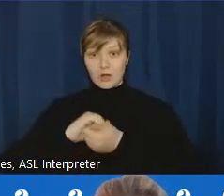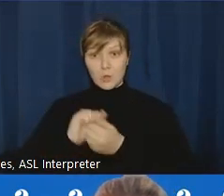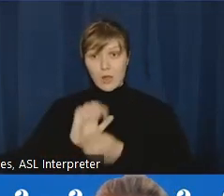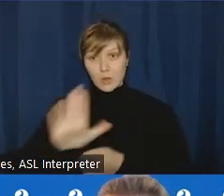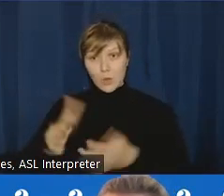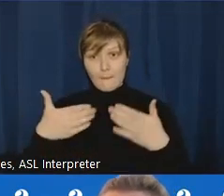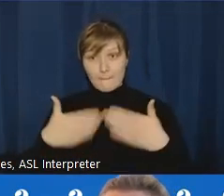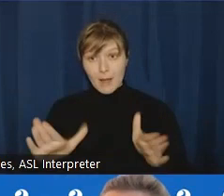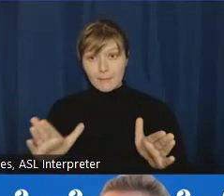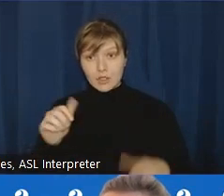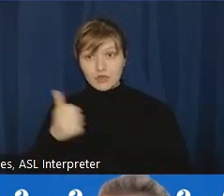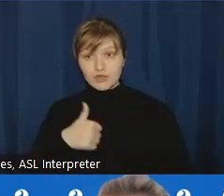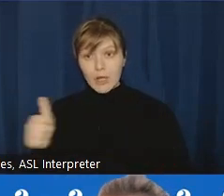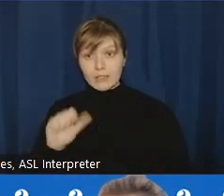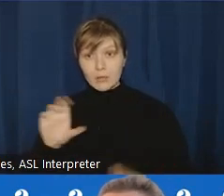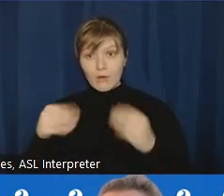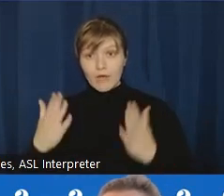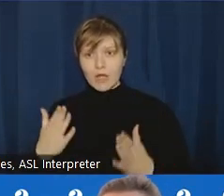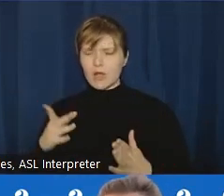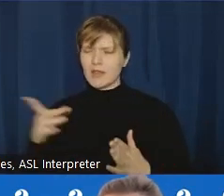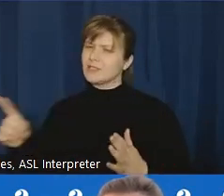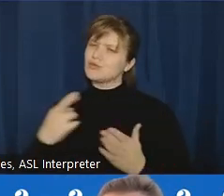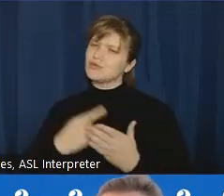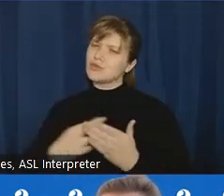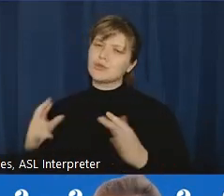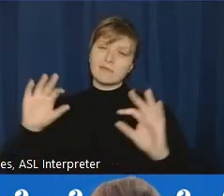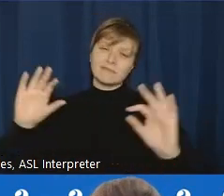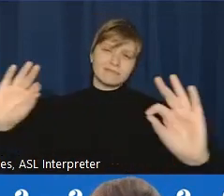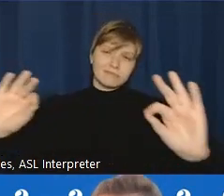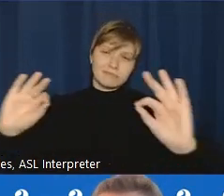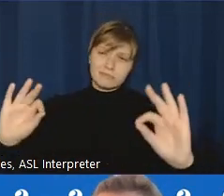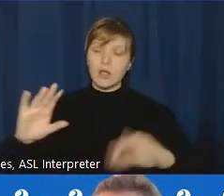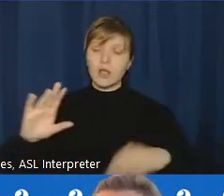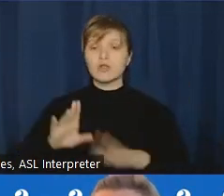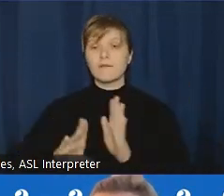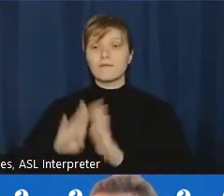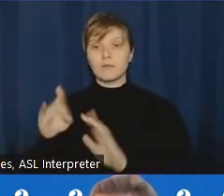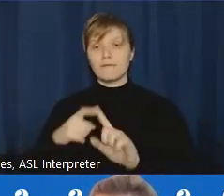provider. This is a resource that was developed by the National Center for Mobility Management.